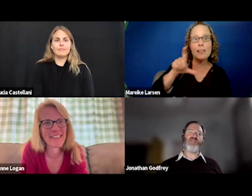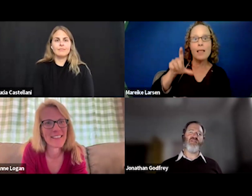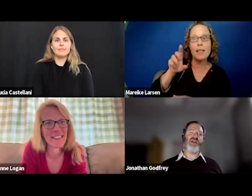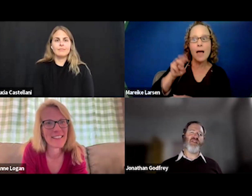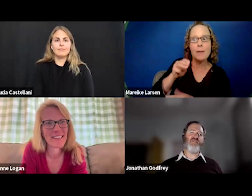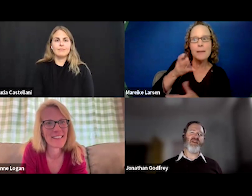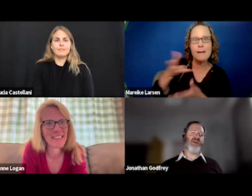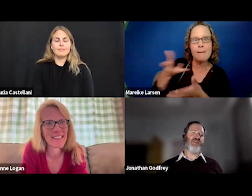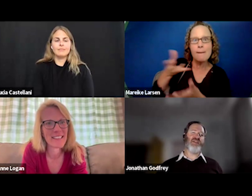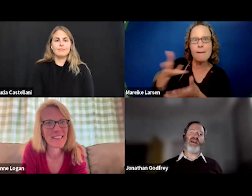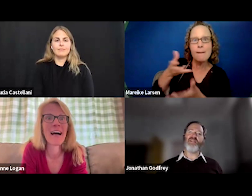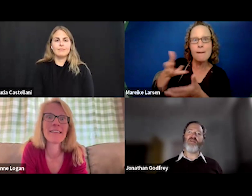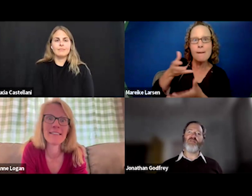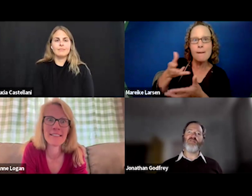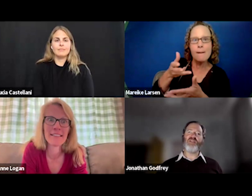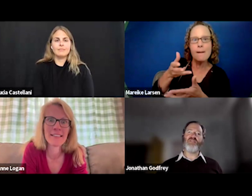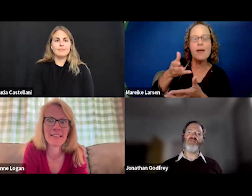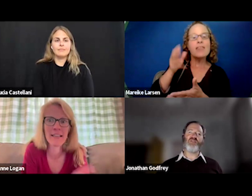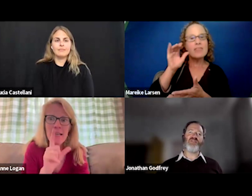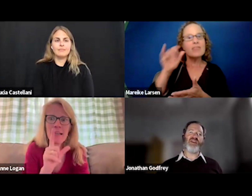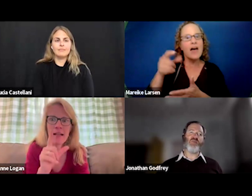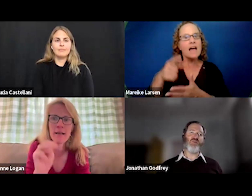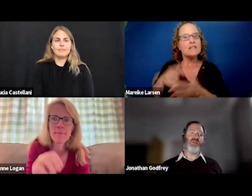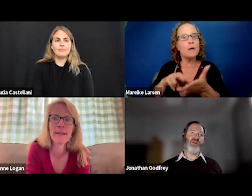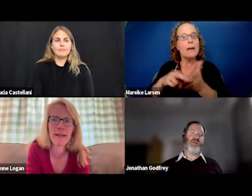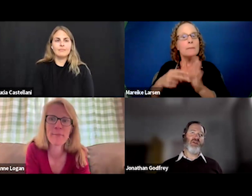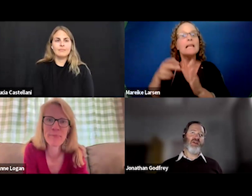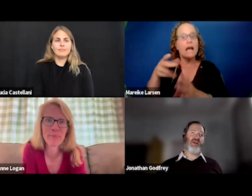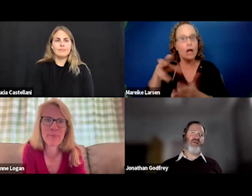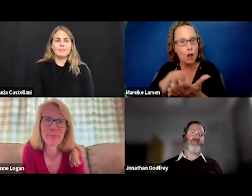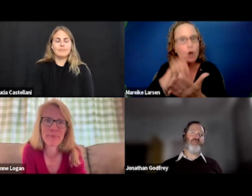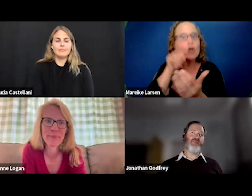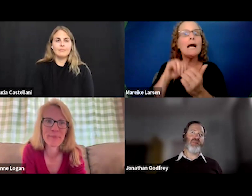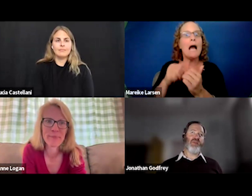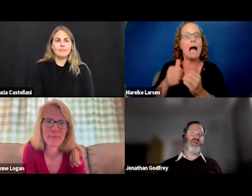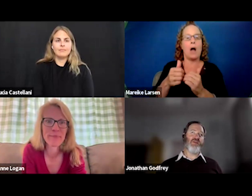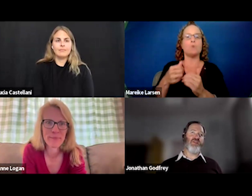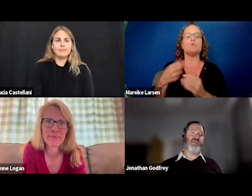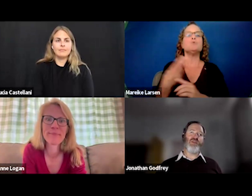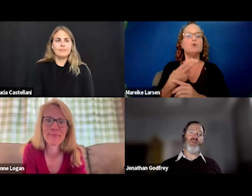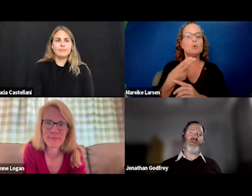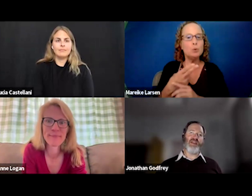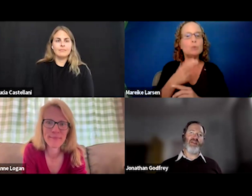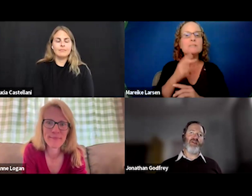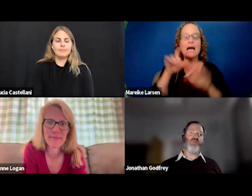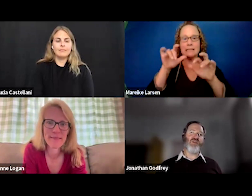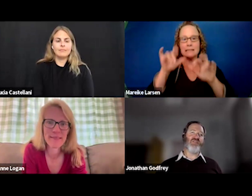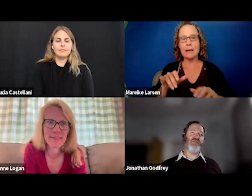this guidance on how to create Alt text, for example, and see what you like and what you don't